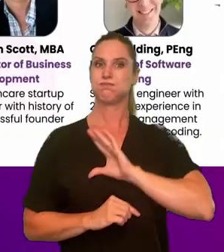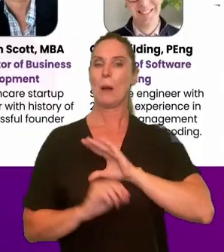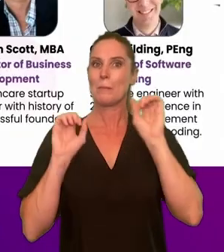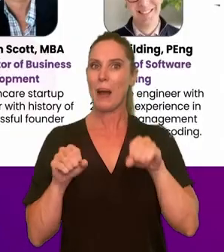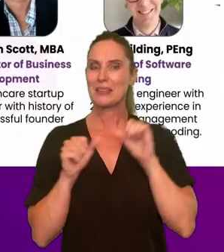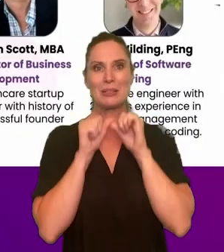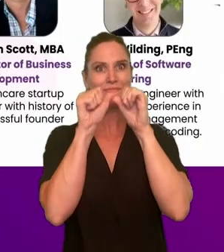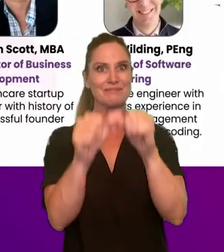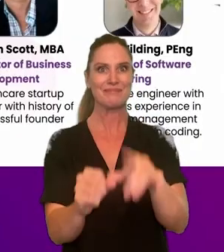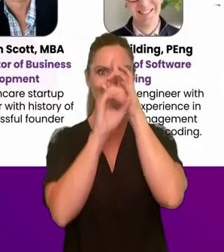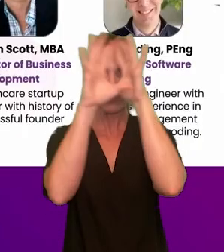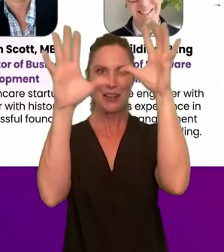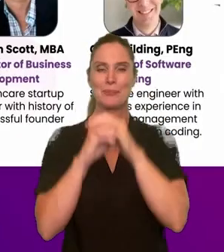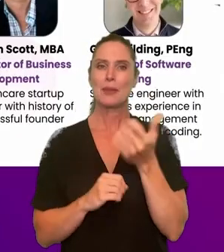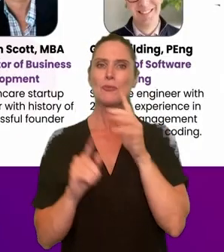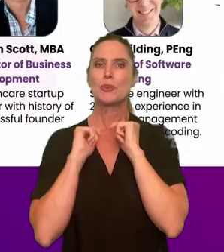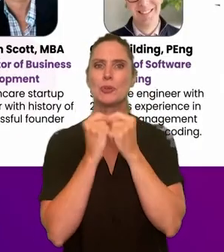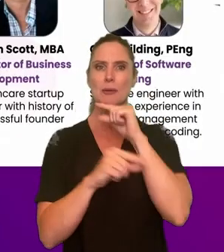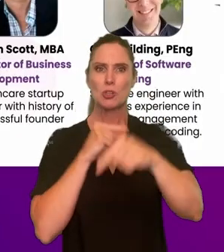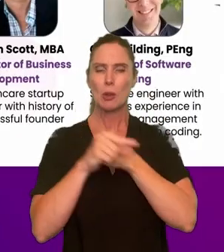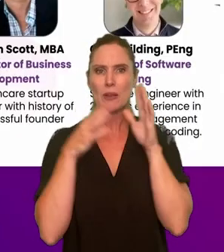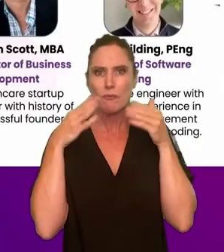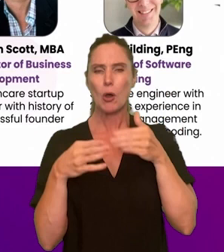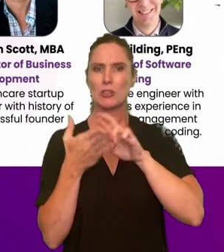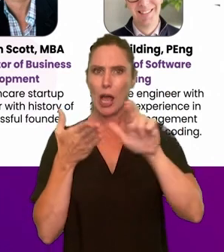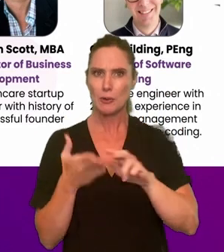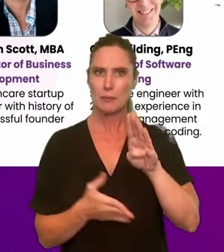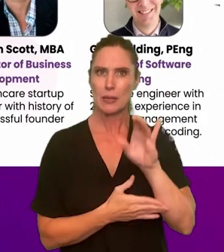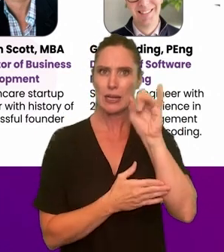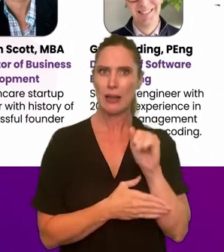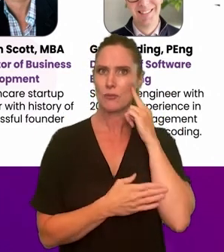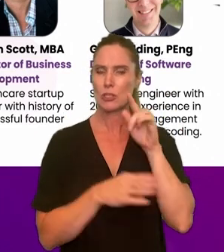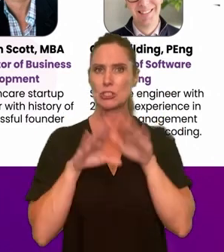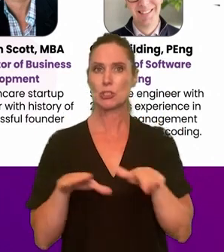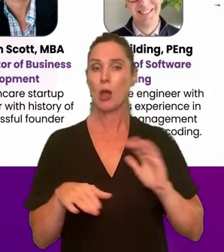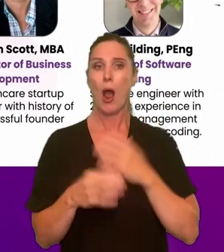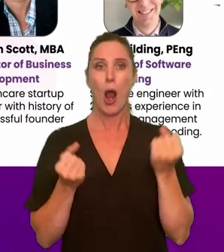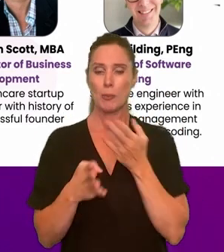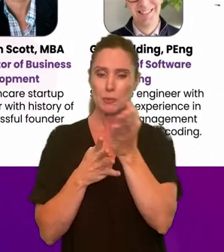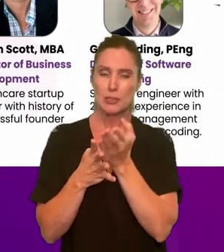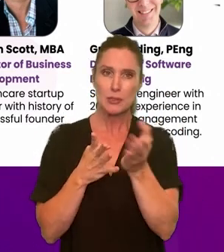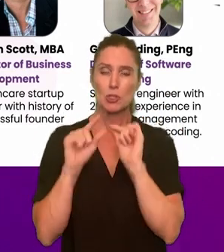As one of the few teams globally focused on researching BCIs for children, our multidisciplinary group of clinicians,